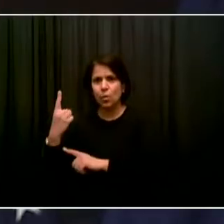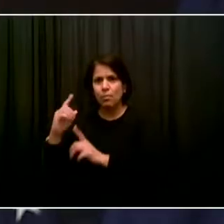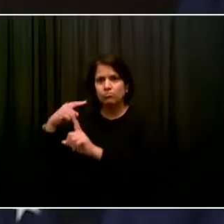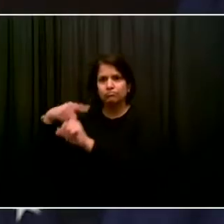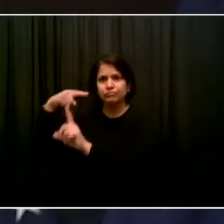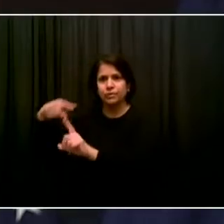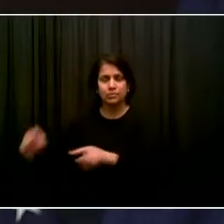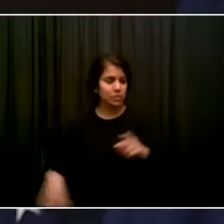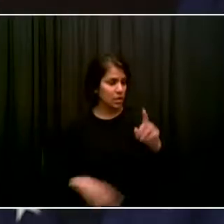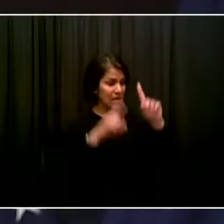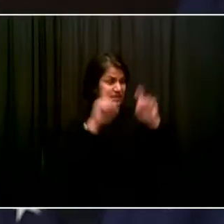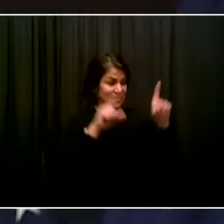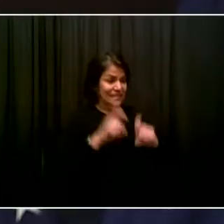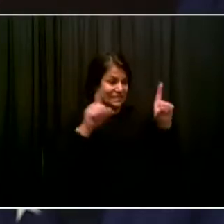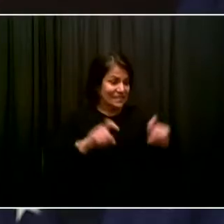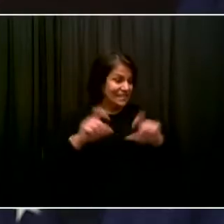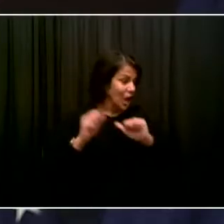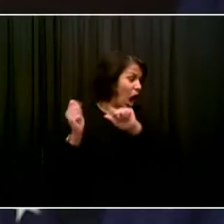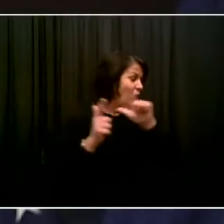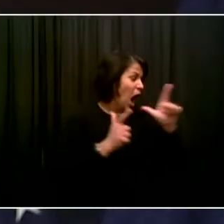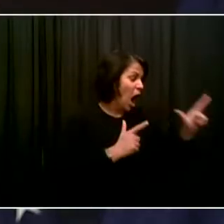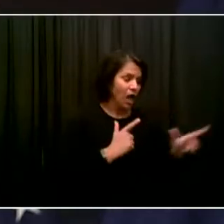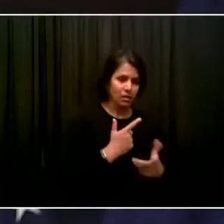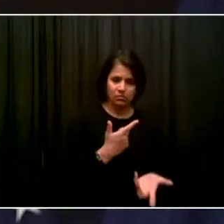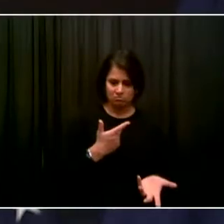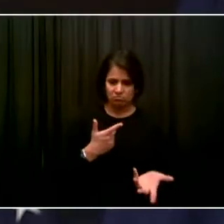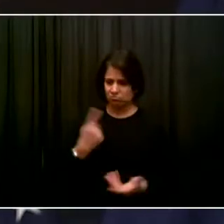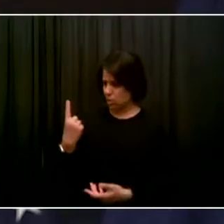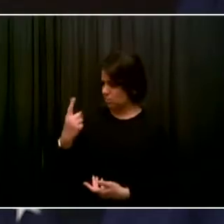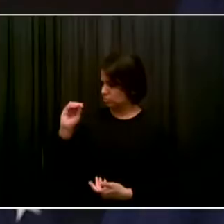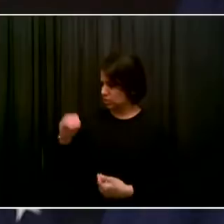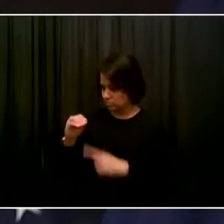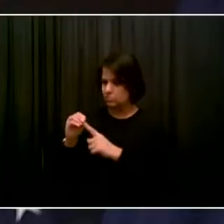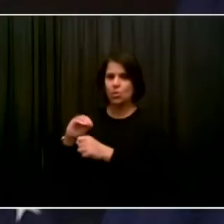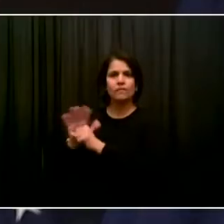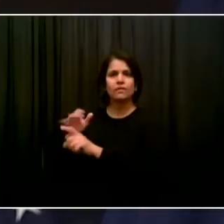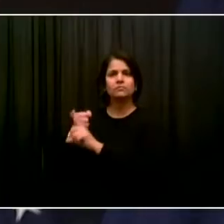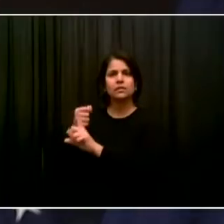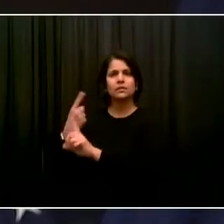TESTING WE HAVE DONE IN THE 25,000 CASES, ONLY 1% OF THOSE